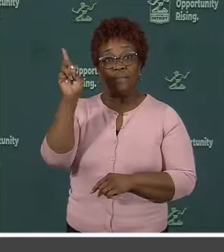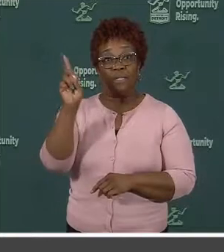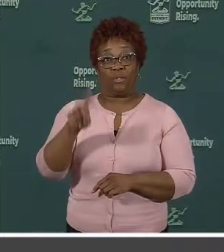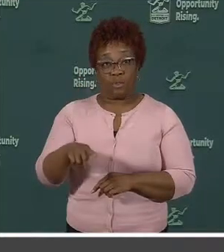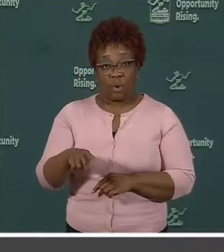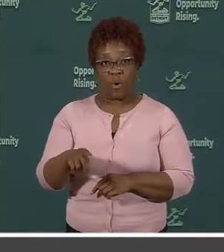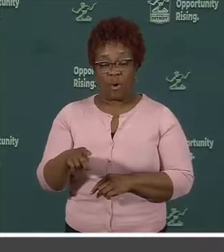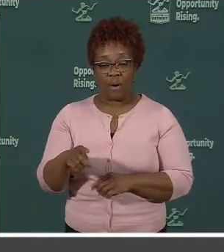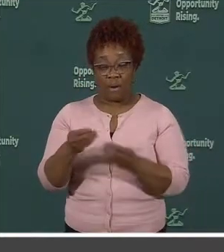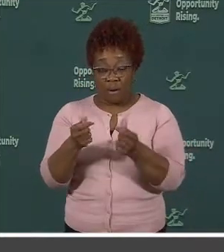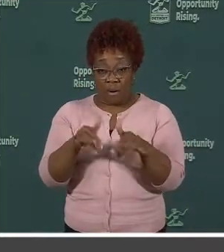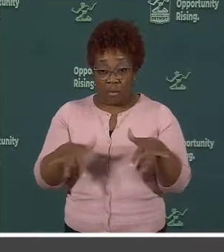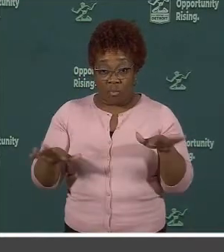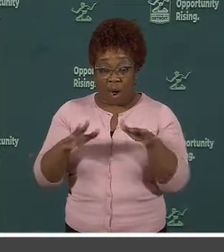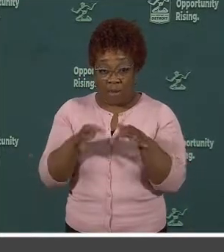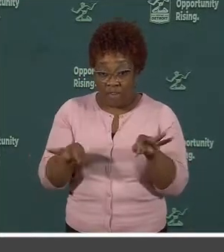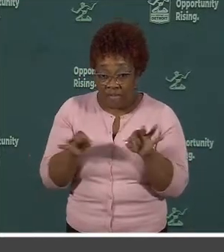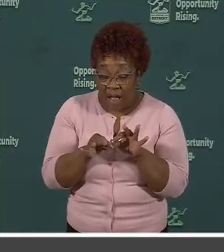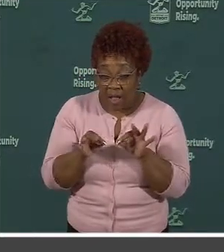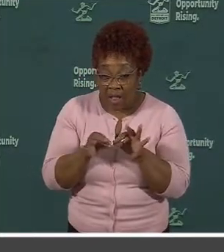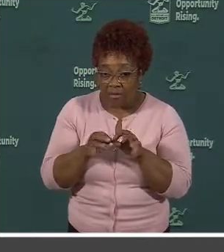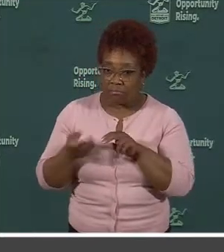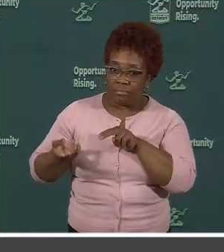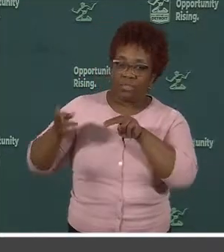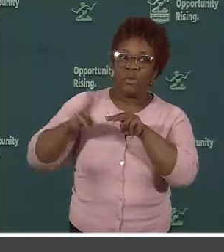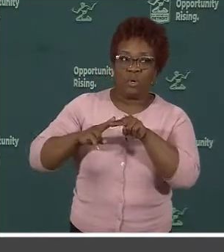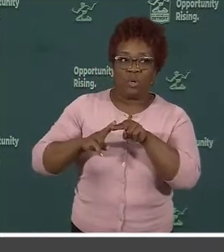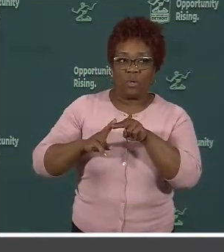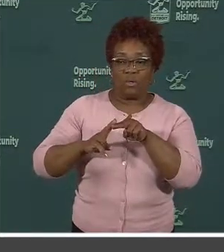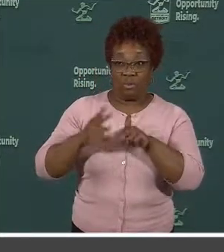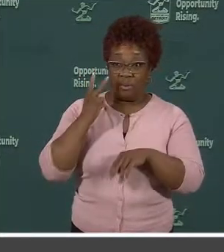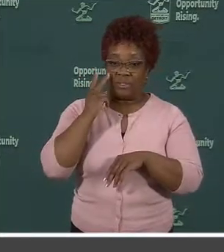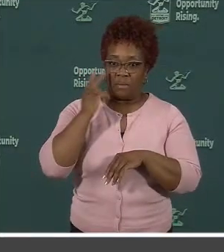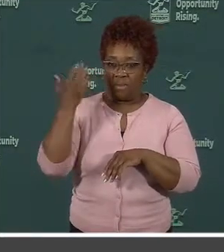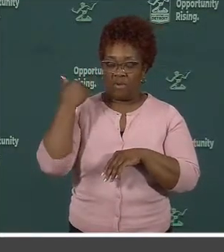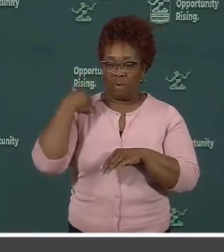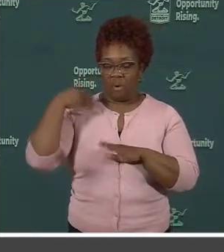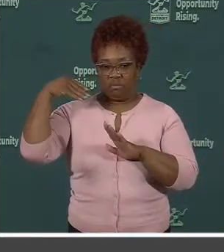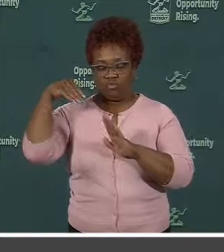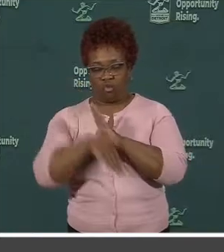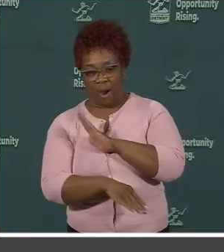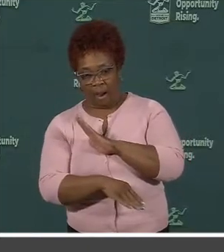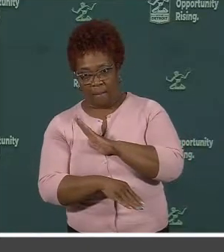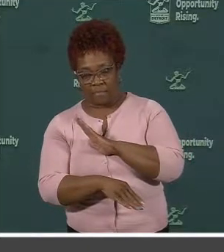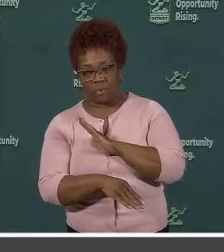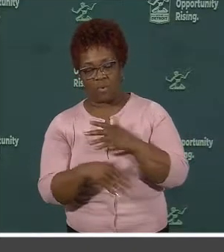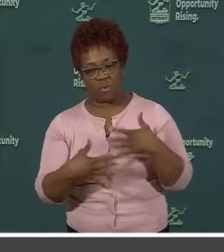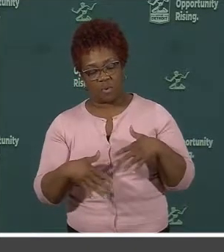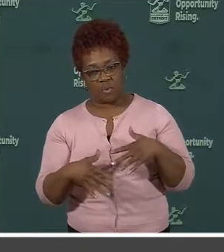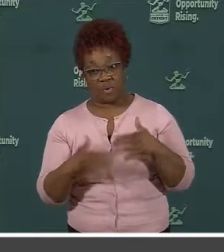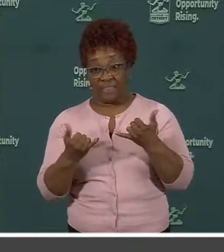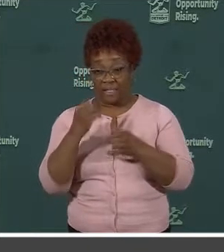RECOVERED YOU SAW HOW FAR IT DROPPED WHEN THINGS LOOK HOPELESS THIS YEAR IT CAME ALL THE WAY BACK BECAUSE THE HOME